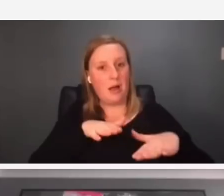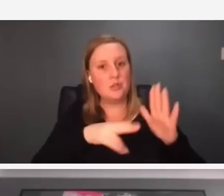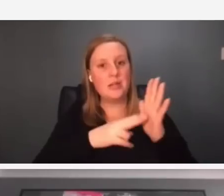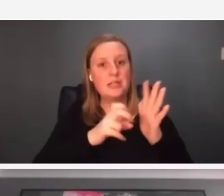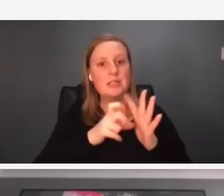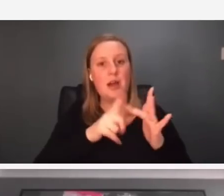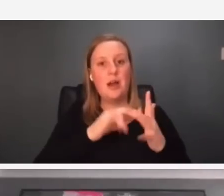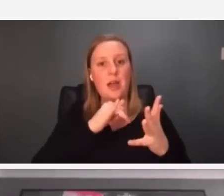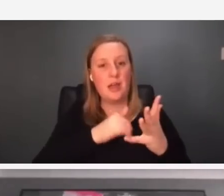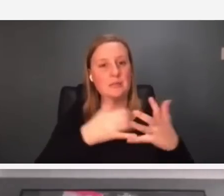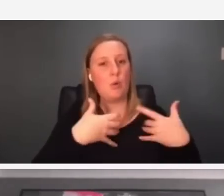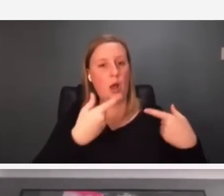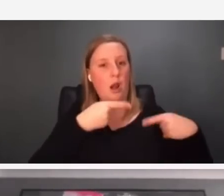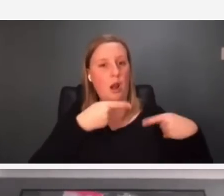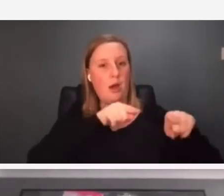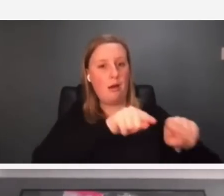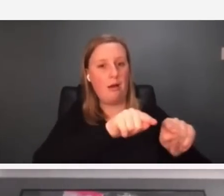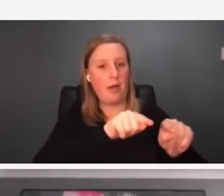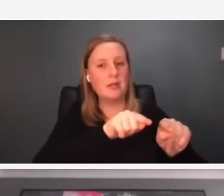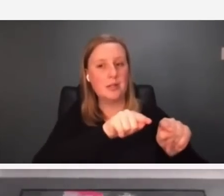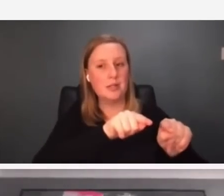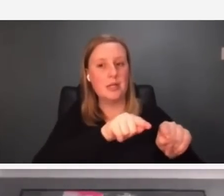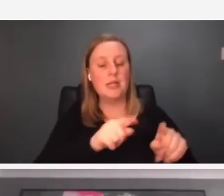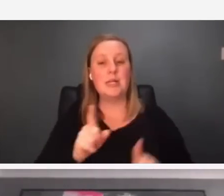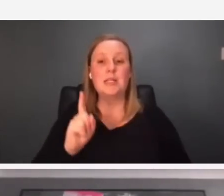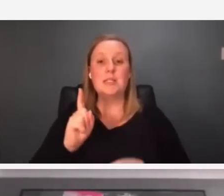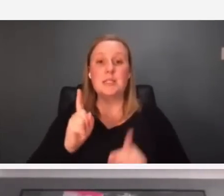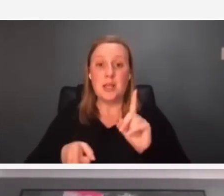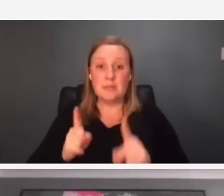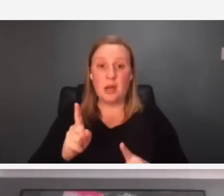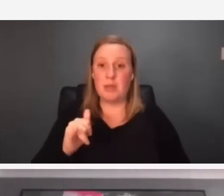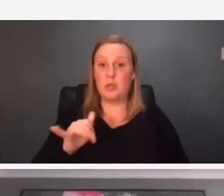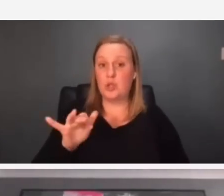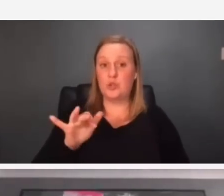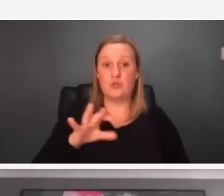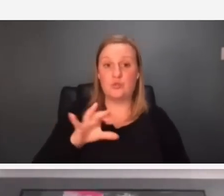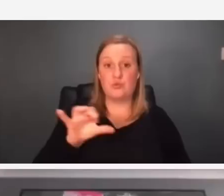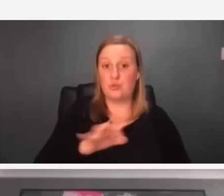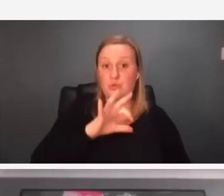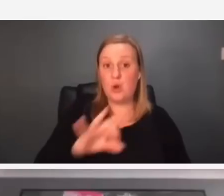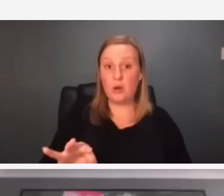recognising that in some situations that might not be appropriate but certainly there's a principle there.